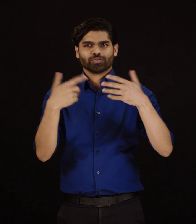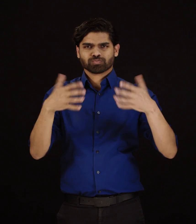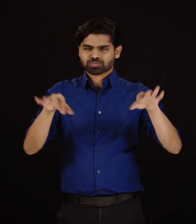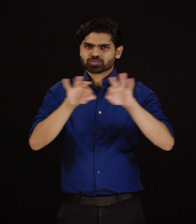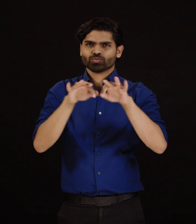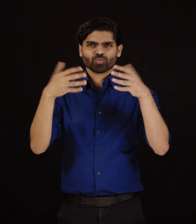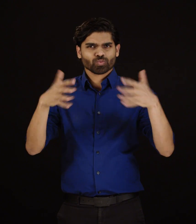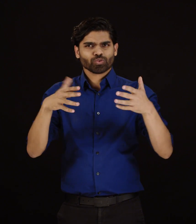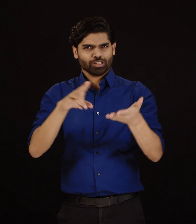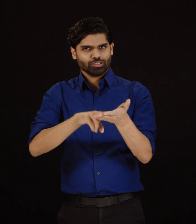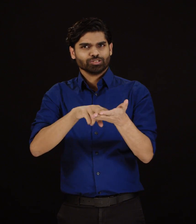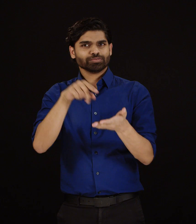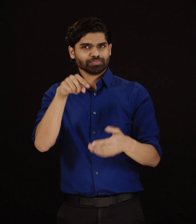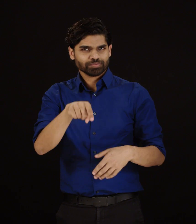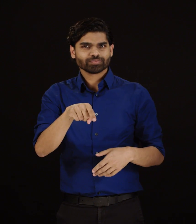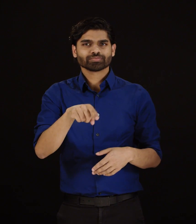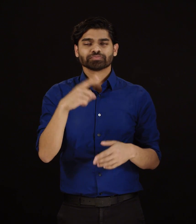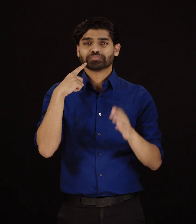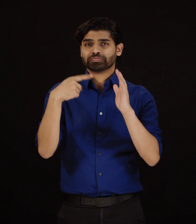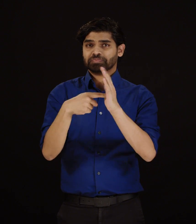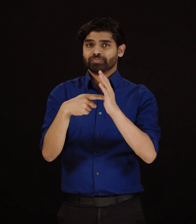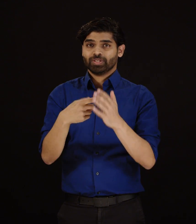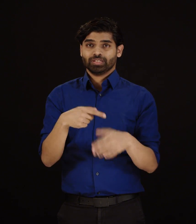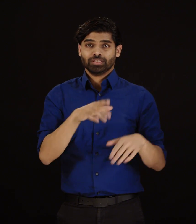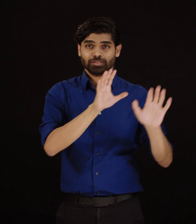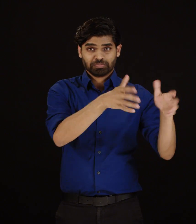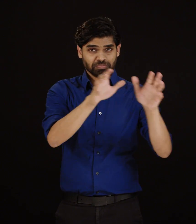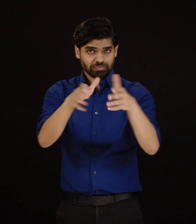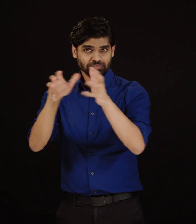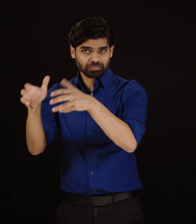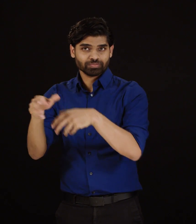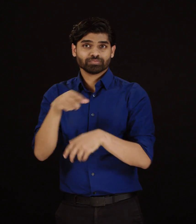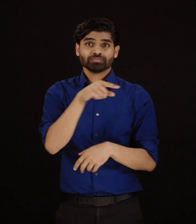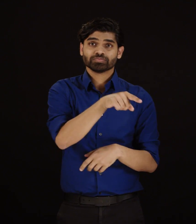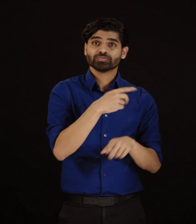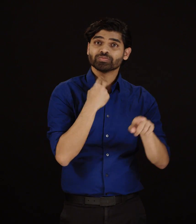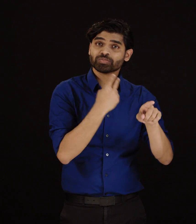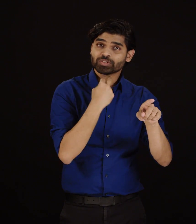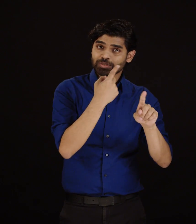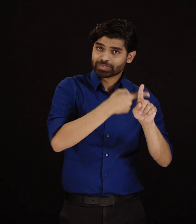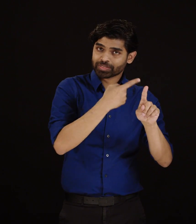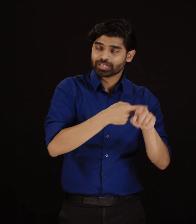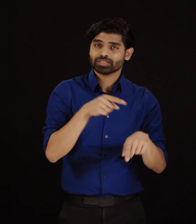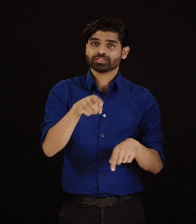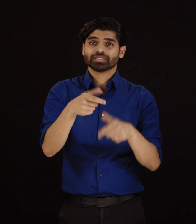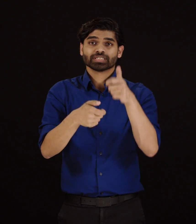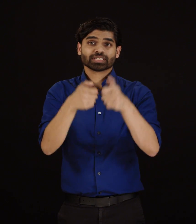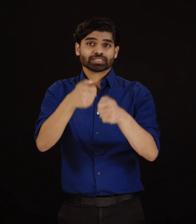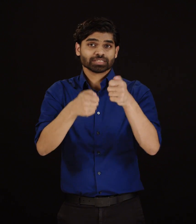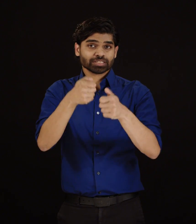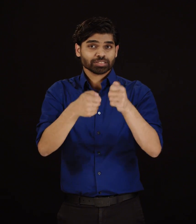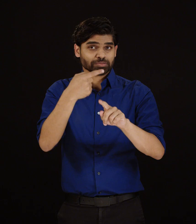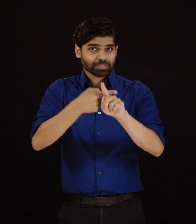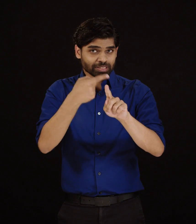2) included monthly text, and 3) included monthly data services, that the customer agreed to upon entering into the contract.